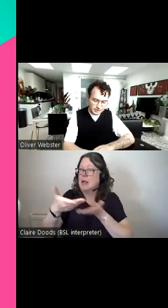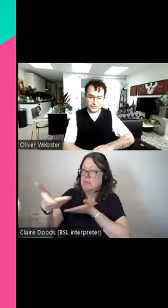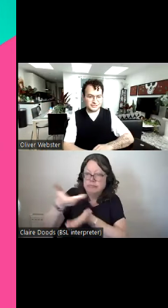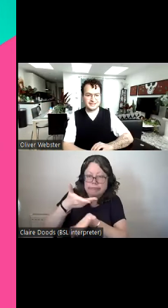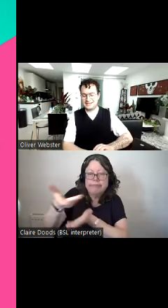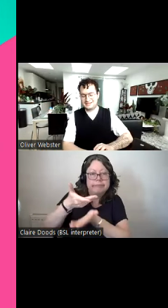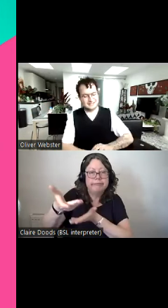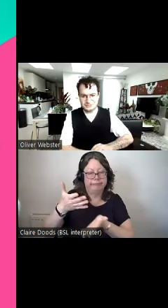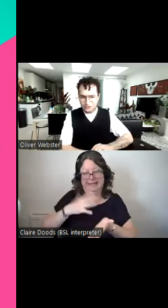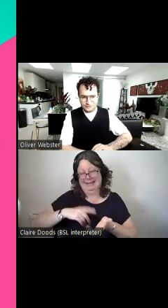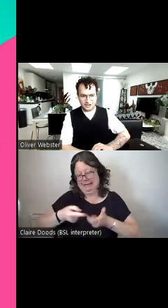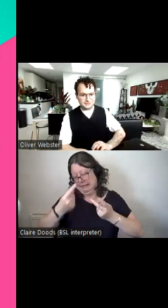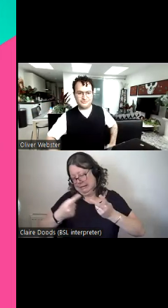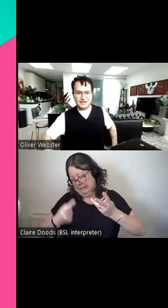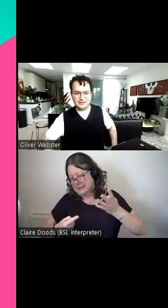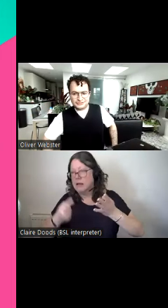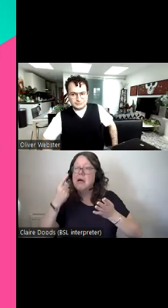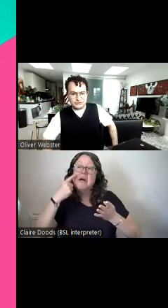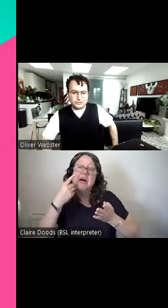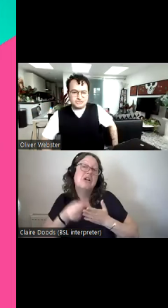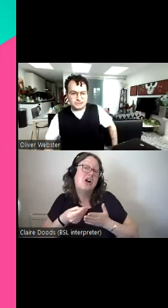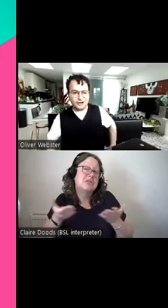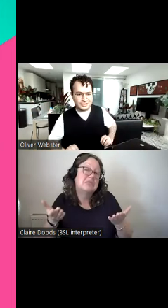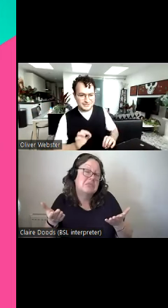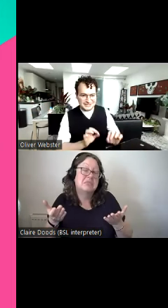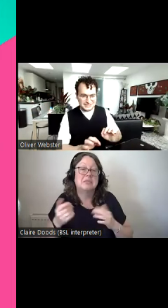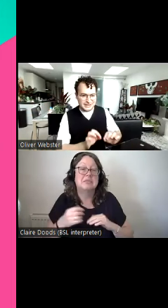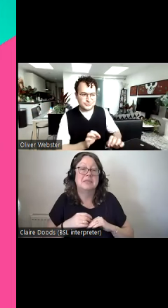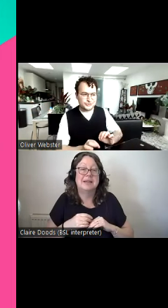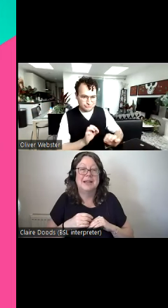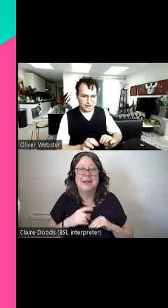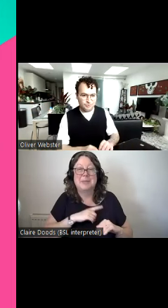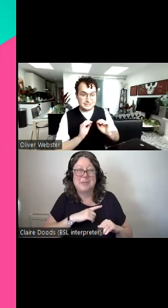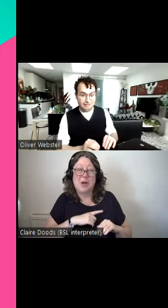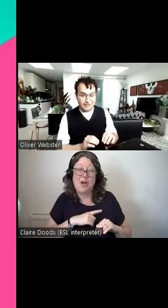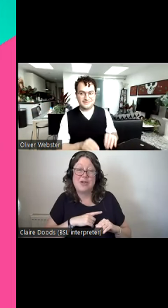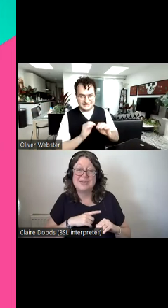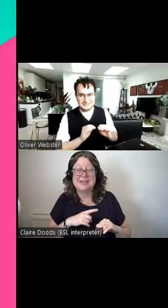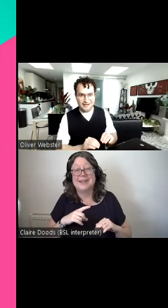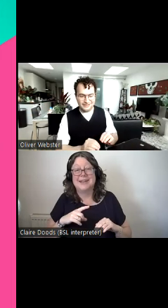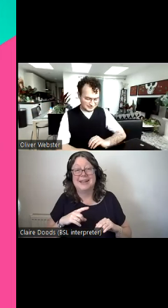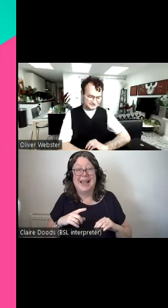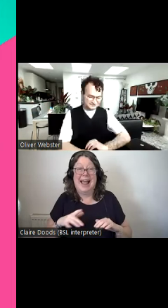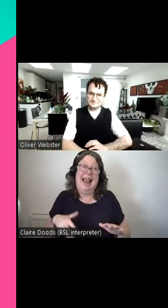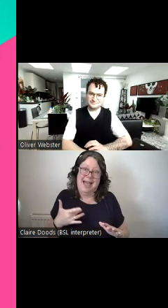because it's not the kind of thing where with subtitles you can take your time to make sure you've got it right. When it's live, it's live.